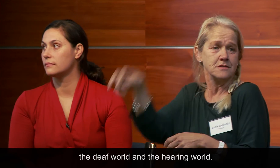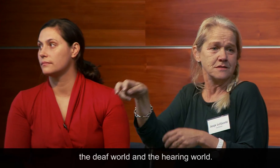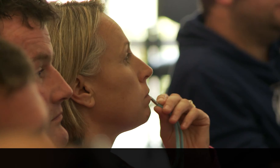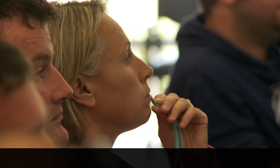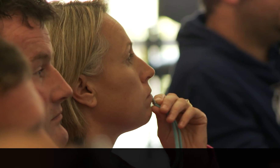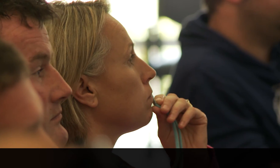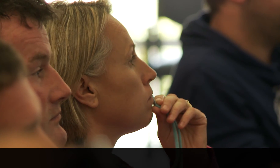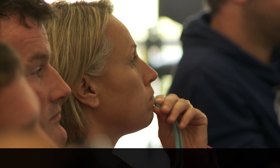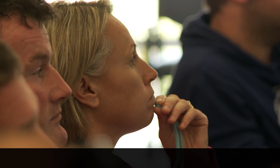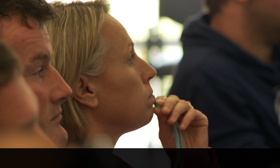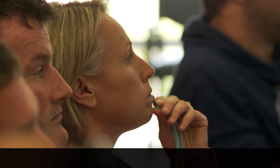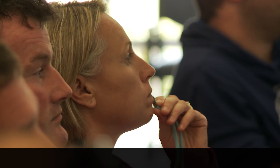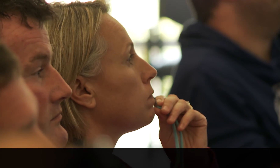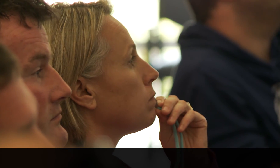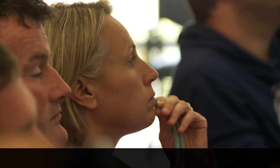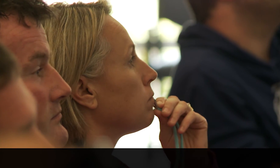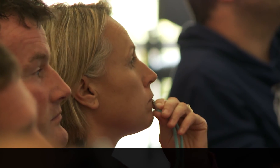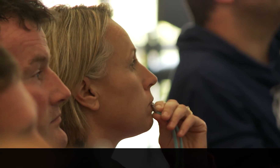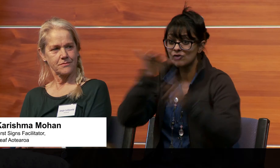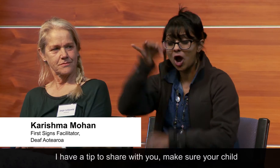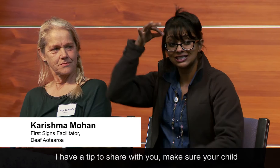A presentation, as part of ‘A deaf child in the family’, by Karishma Mohan, First Signs Facilitator, Deaf Aoteroa, on her tips for parents. She is sitting next to Josje.